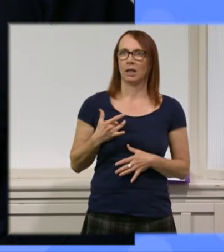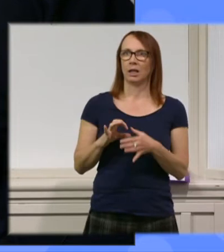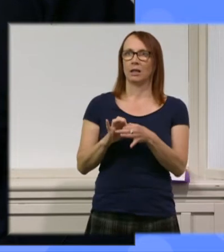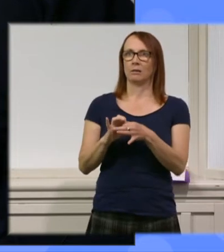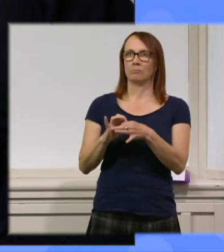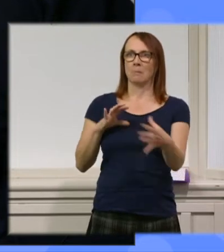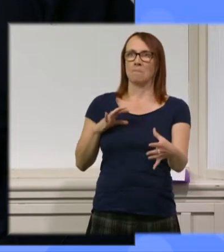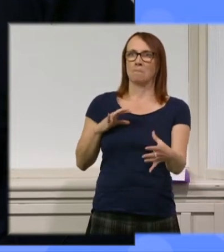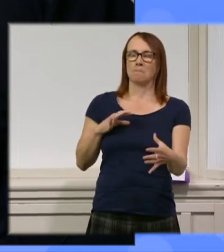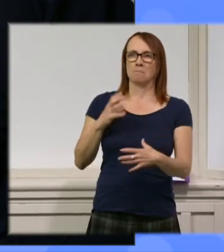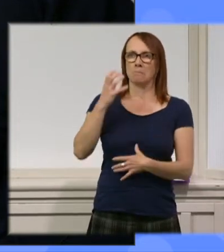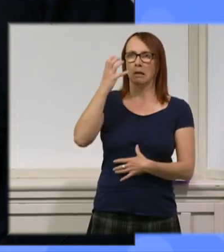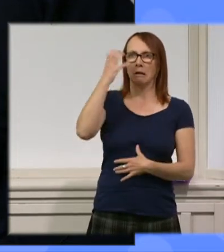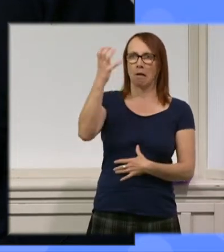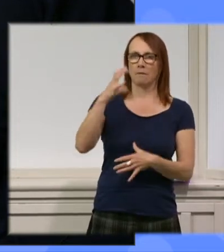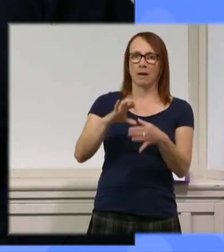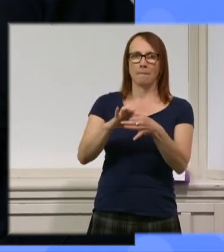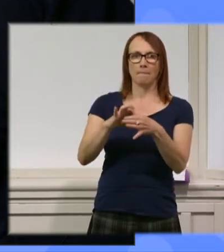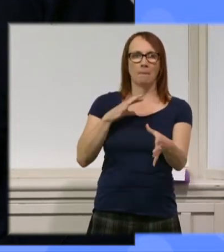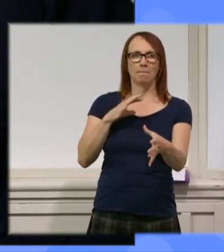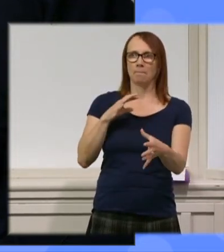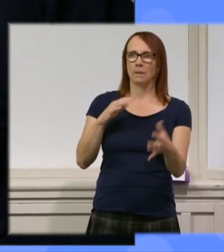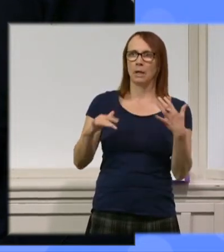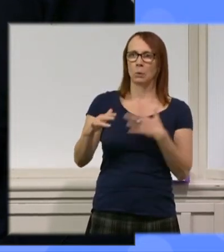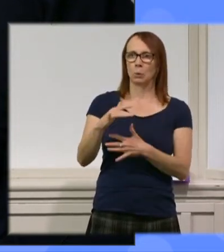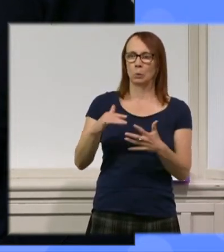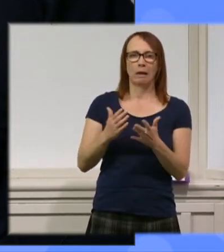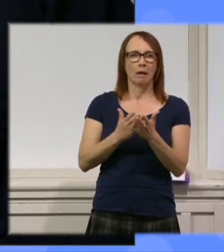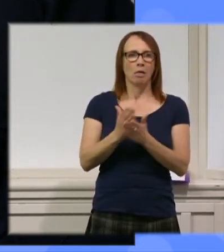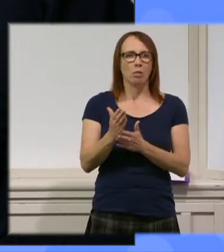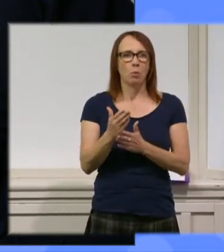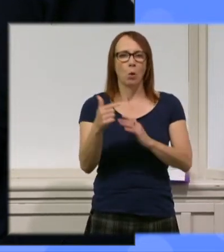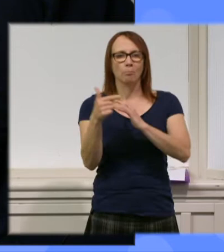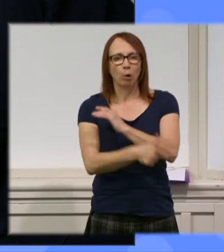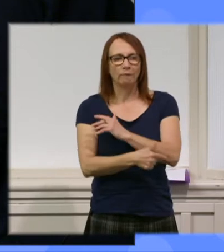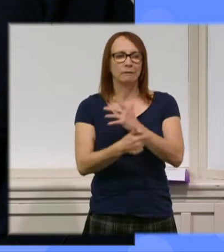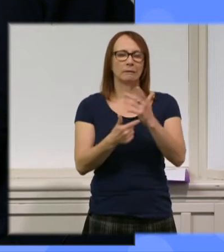of extremism or the rise of poverty and inequality and I would much rather have